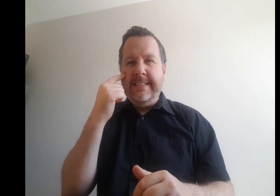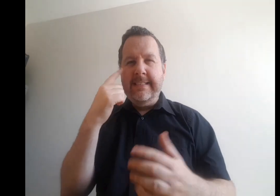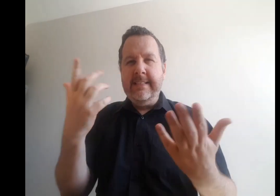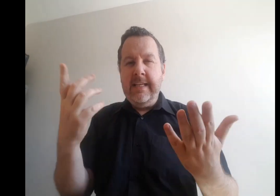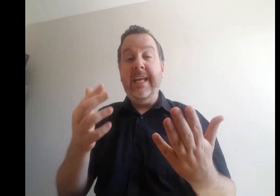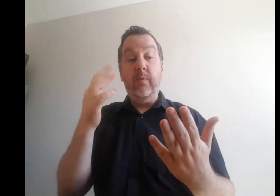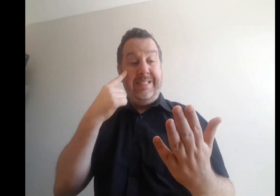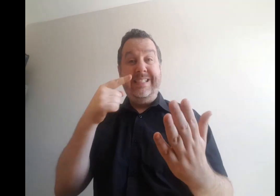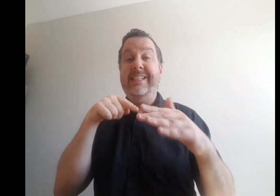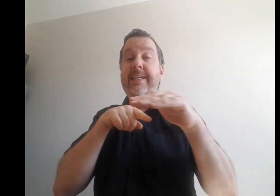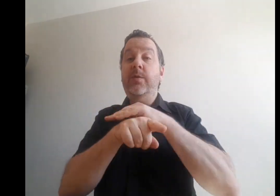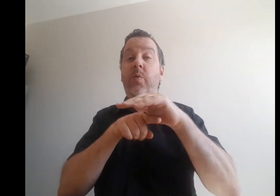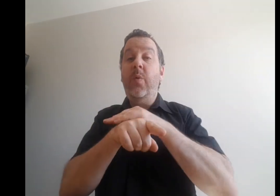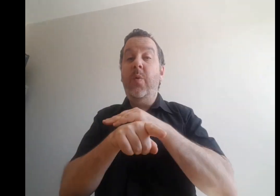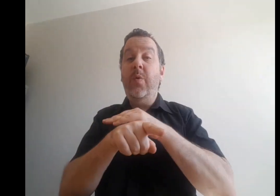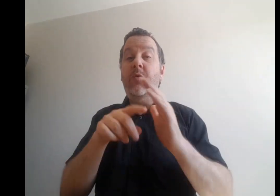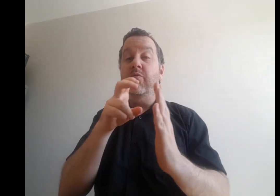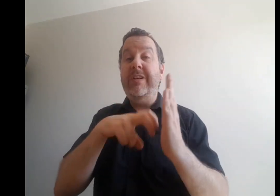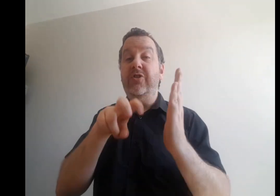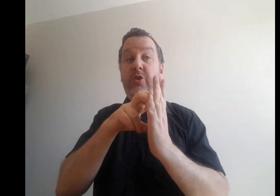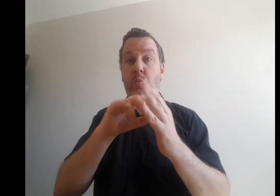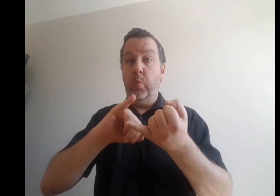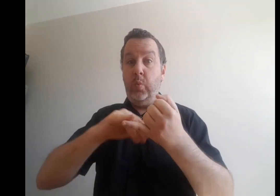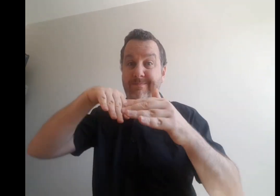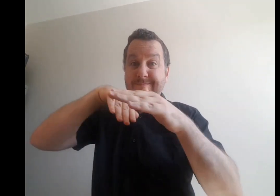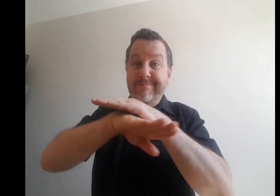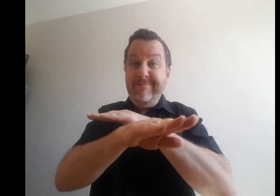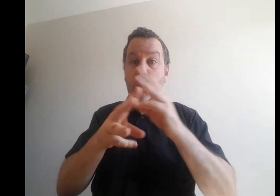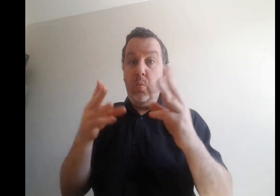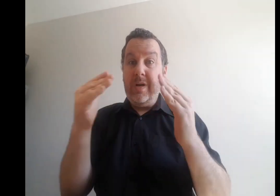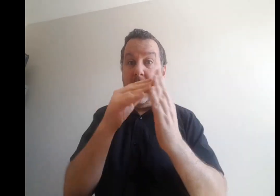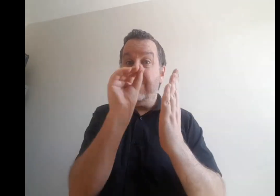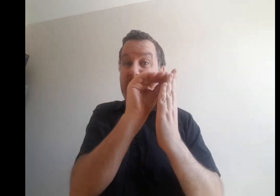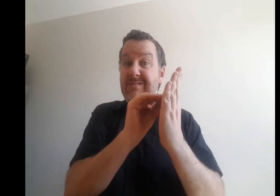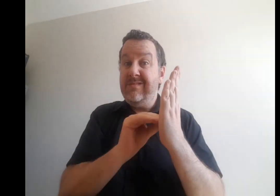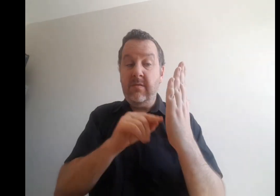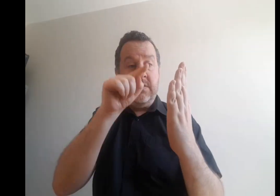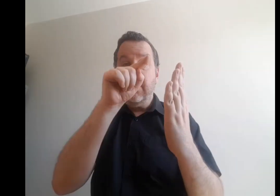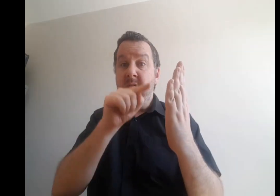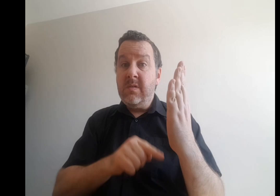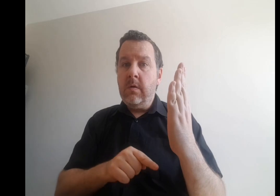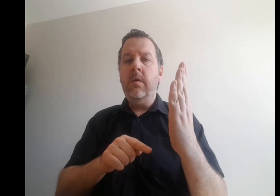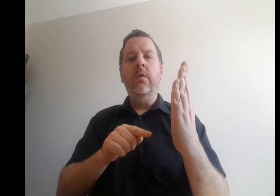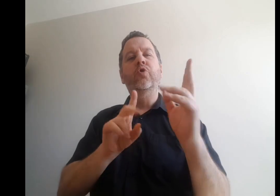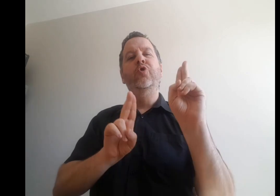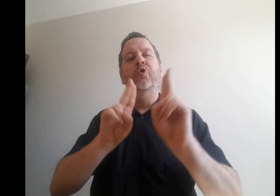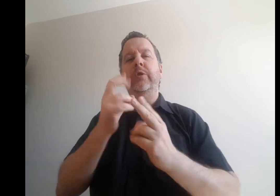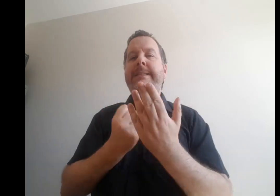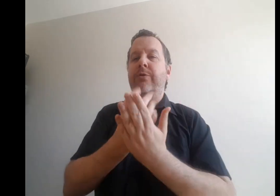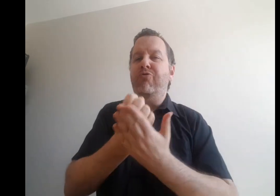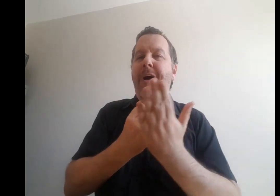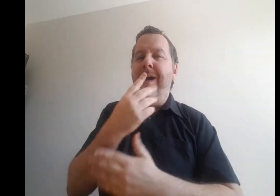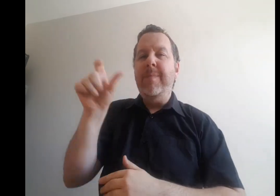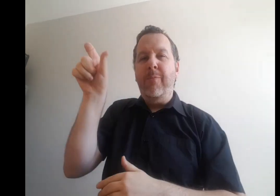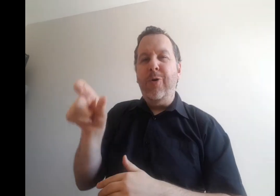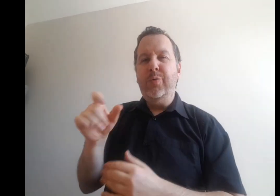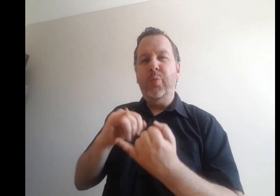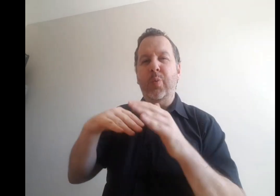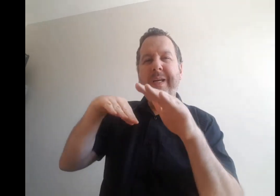you'll see this in indoor relief registers - description of paupers becomes very abbreviated,